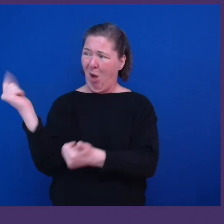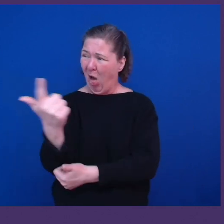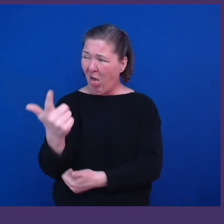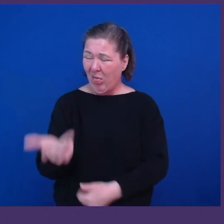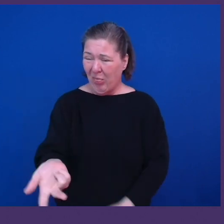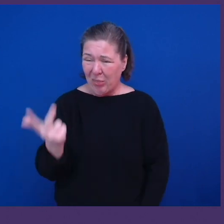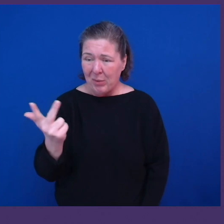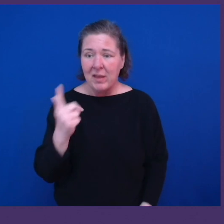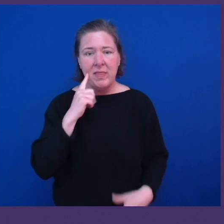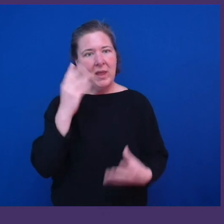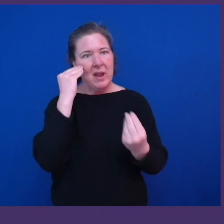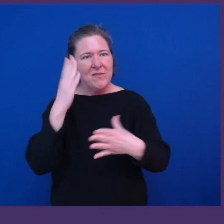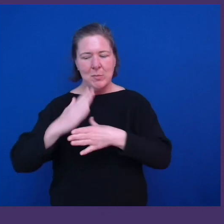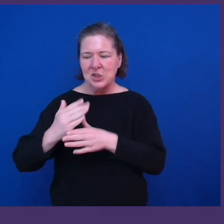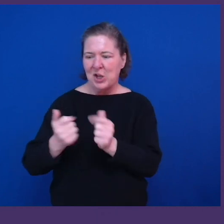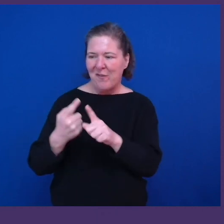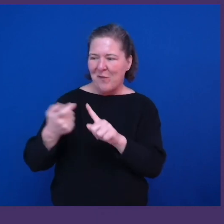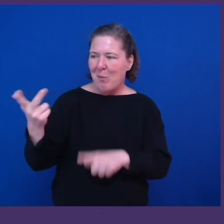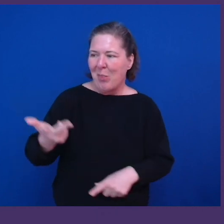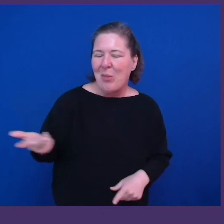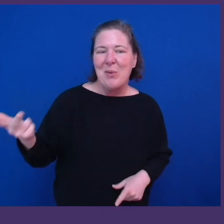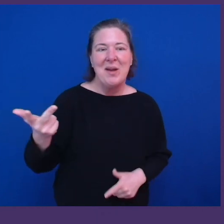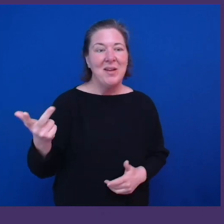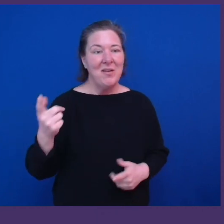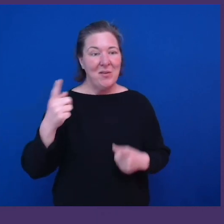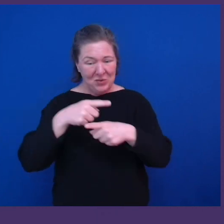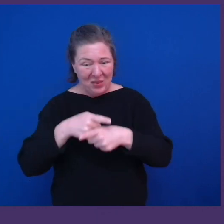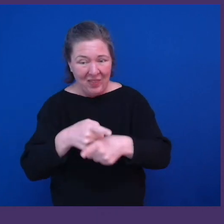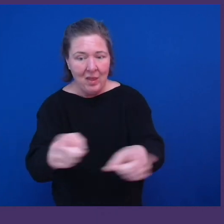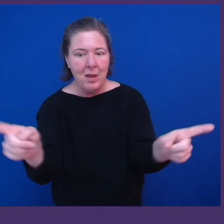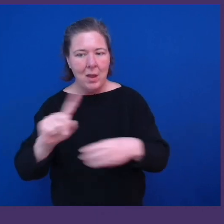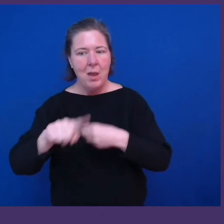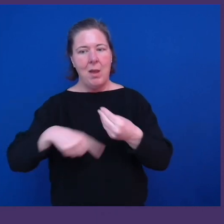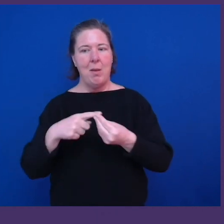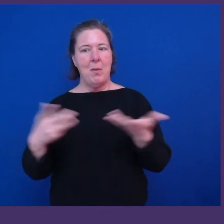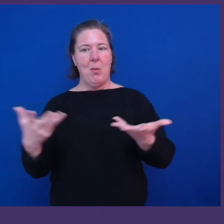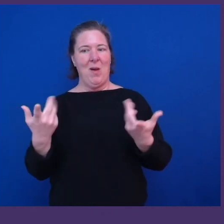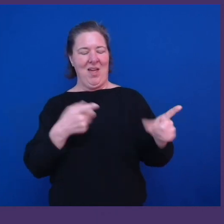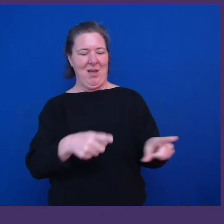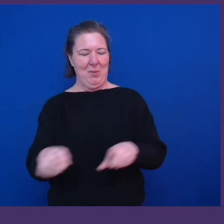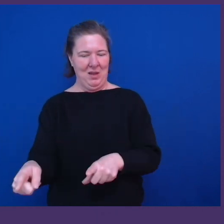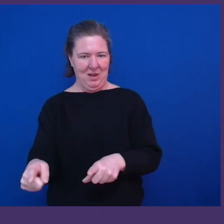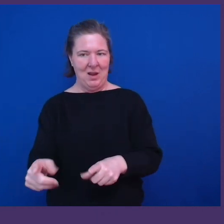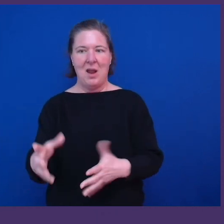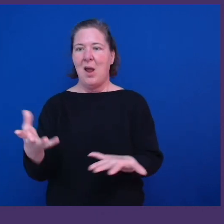from all three of you -- to our audience about what's happening and where there are now rules